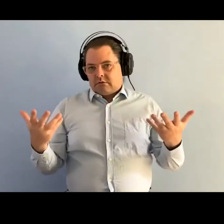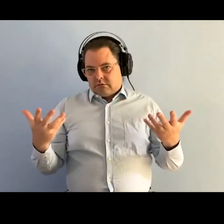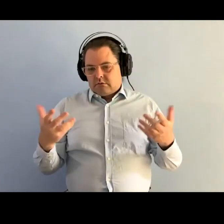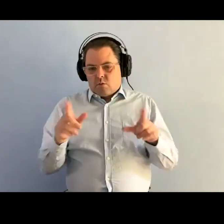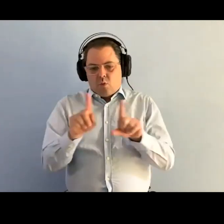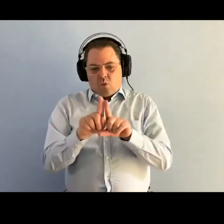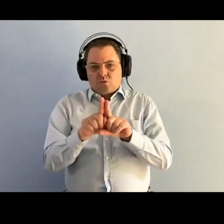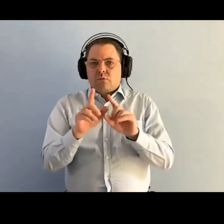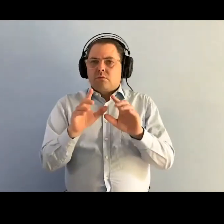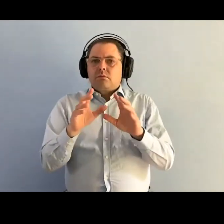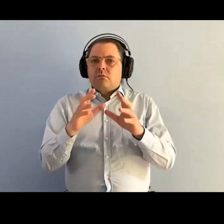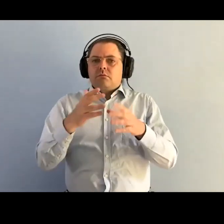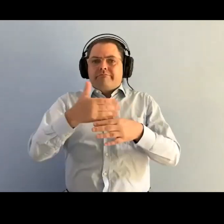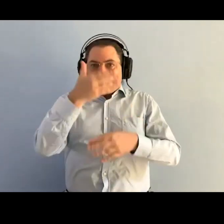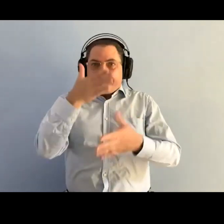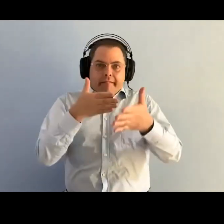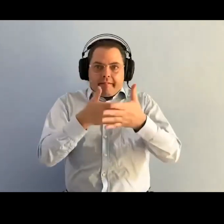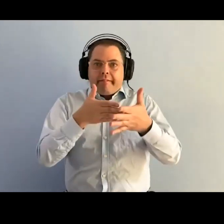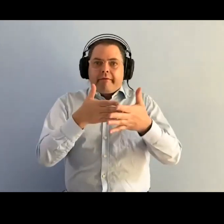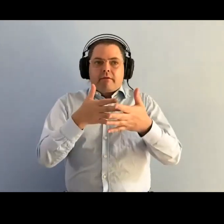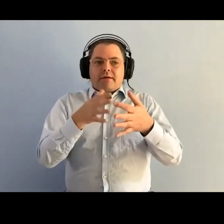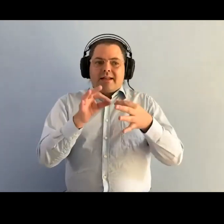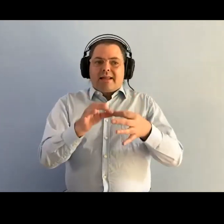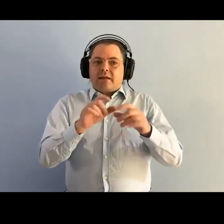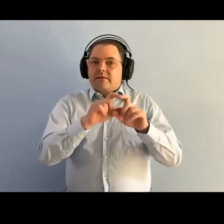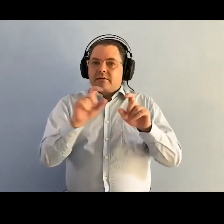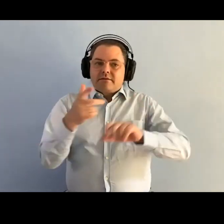that persons with disabilities definitely need to be prioritized in